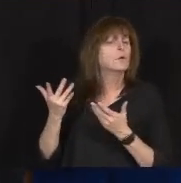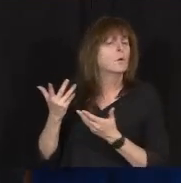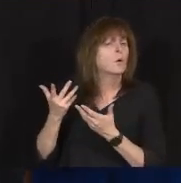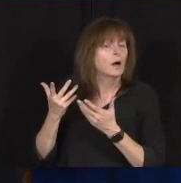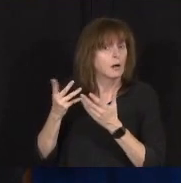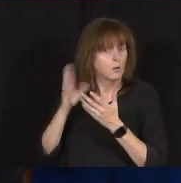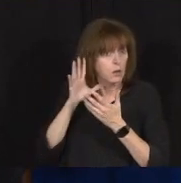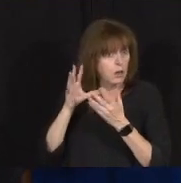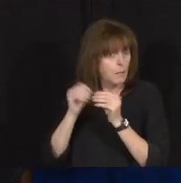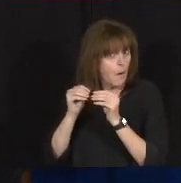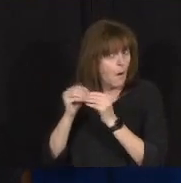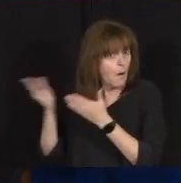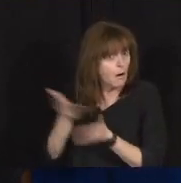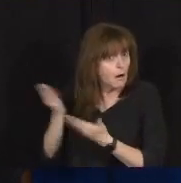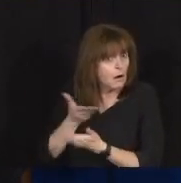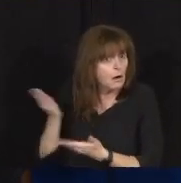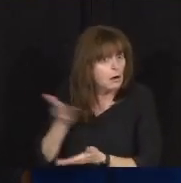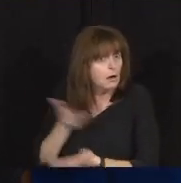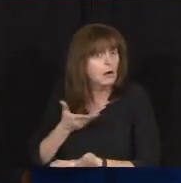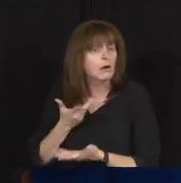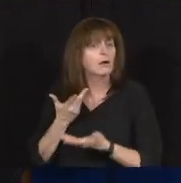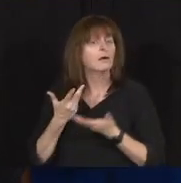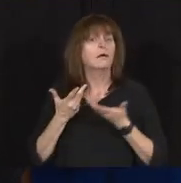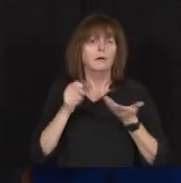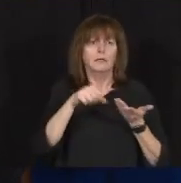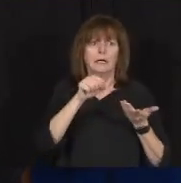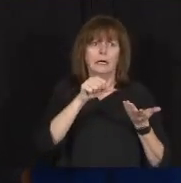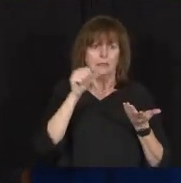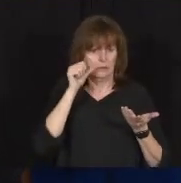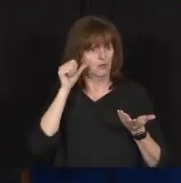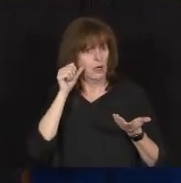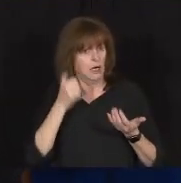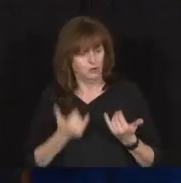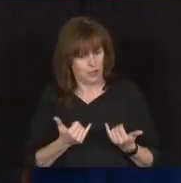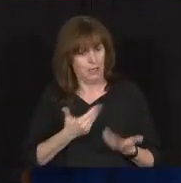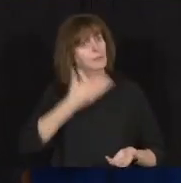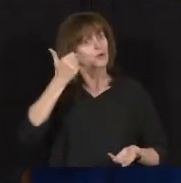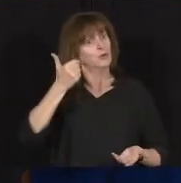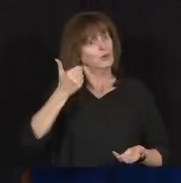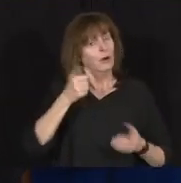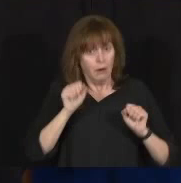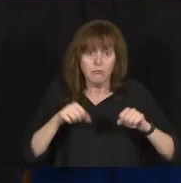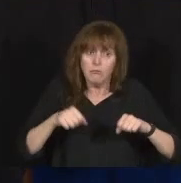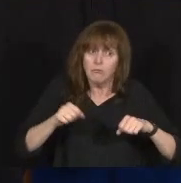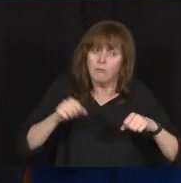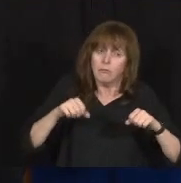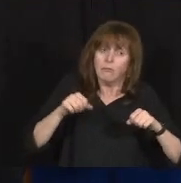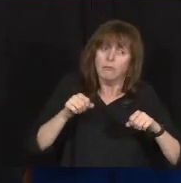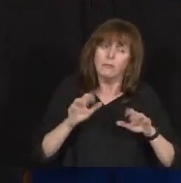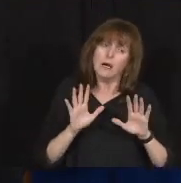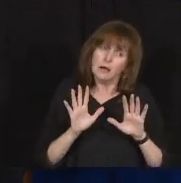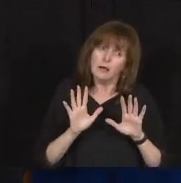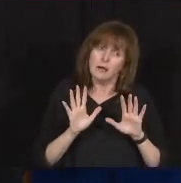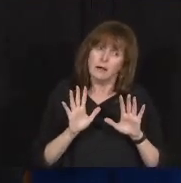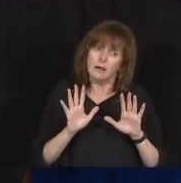It is a better day than it was yesterday and I think every day moving forward. W